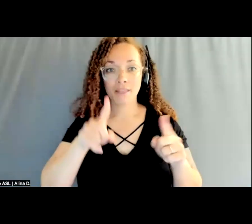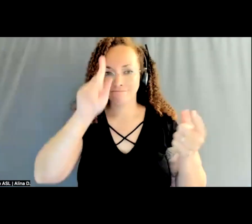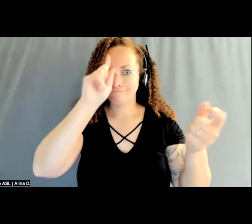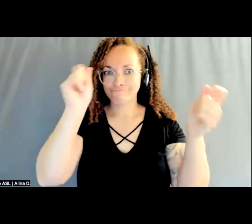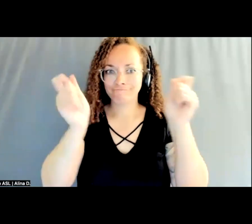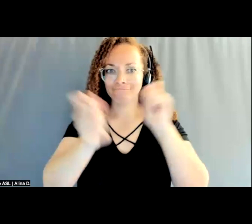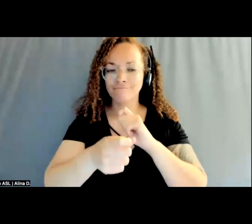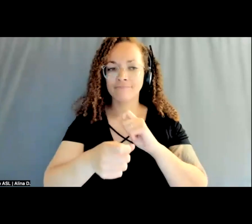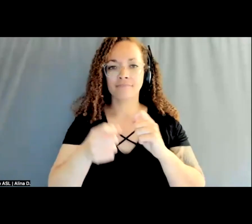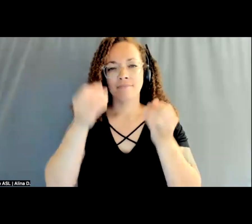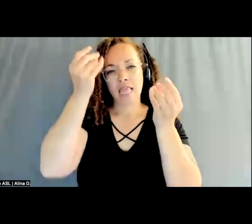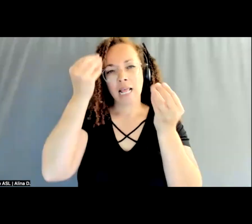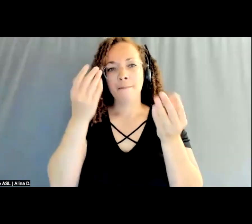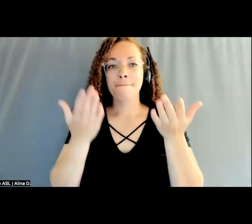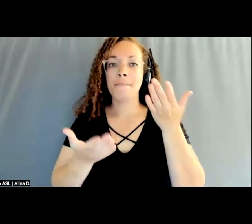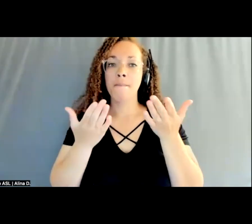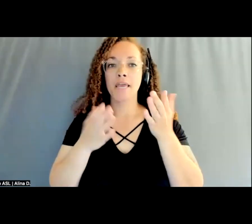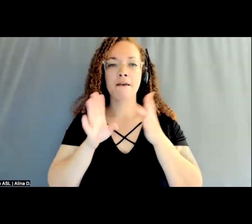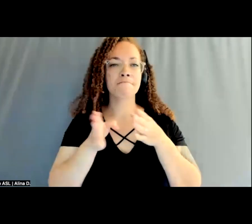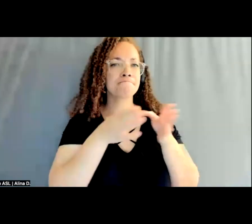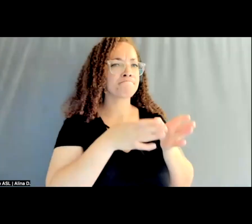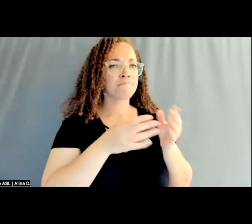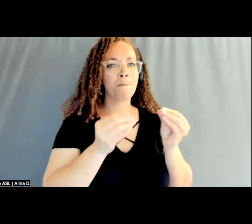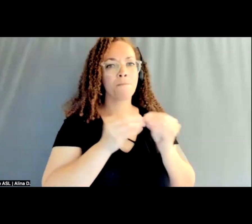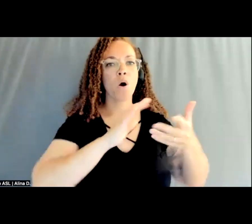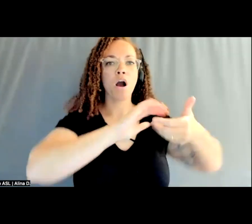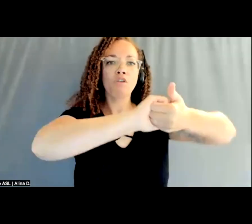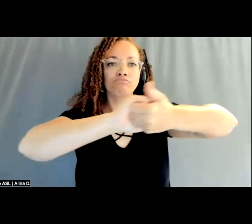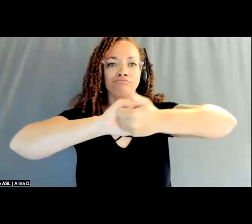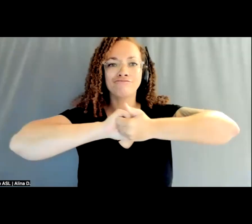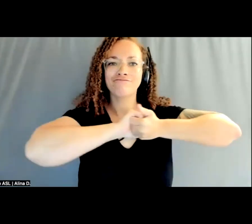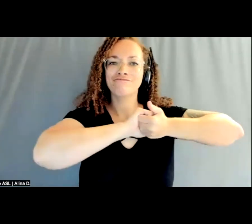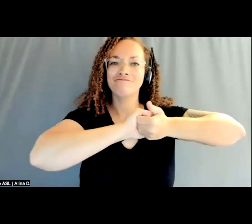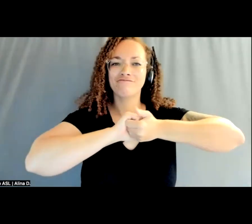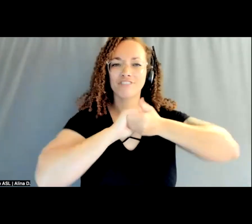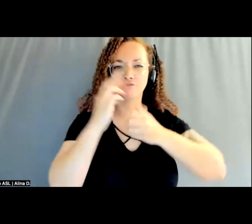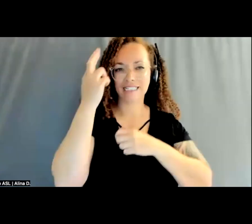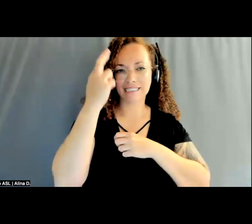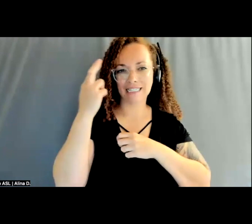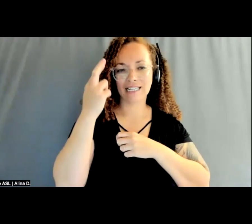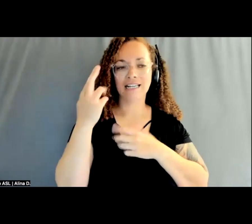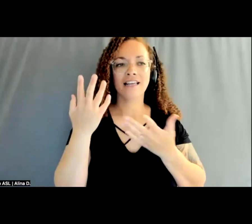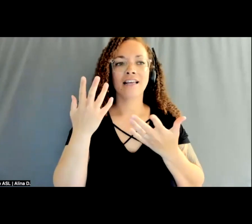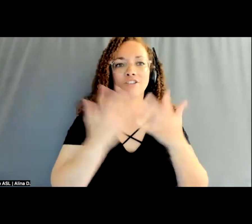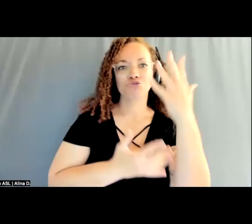it being more collaborative in terms of making sure that there's enough space for everyone in